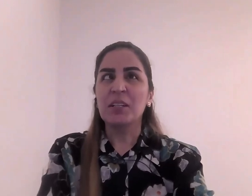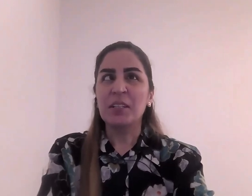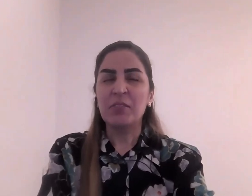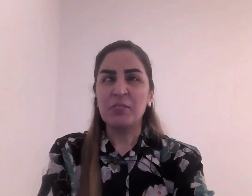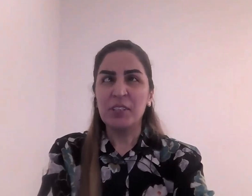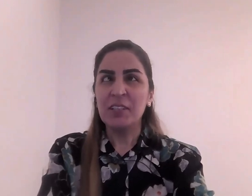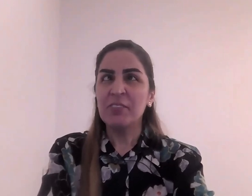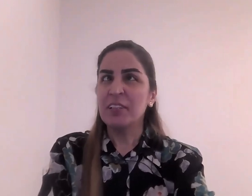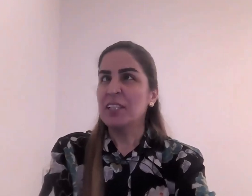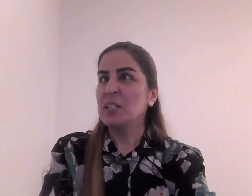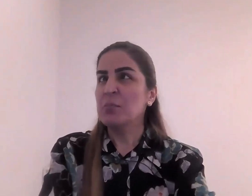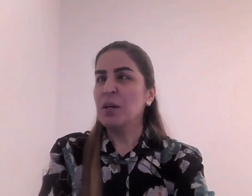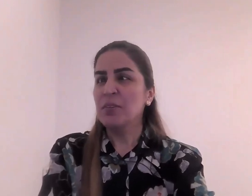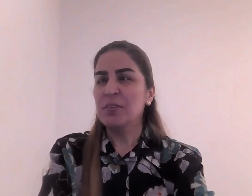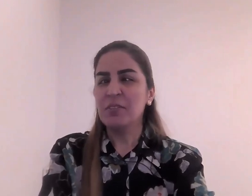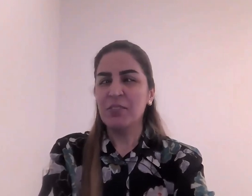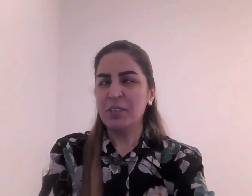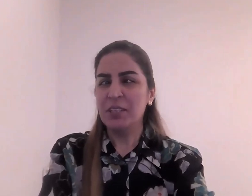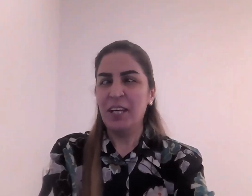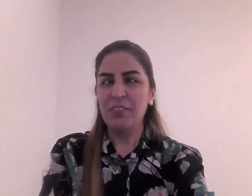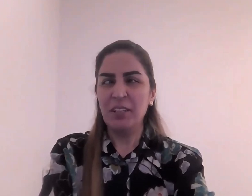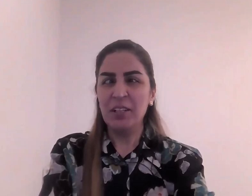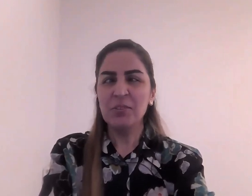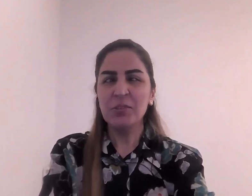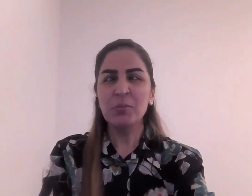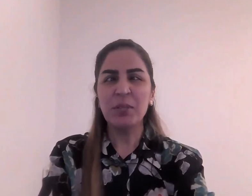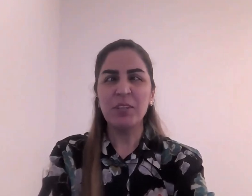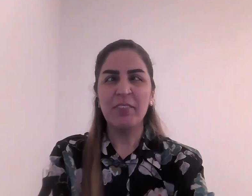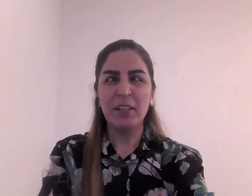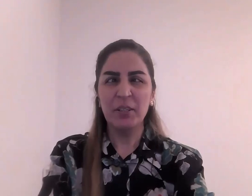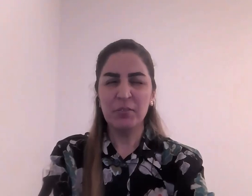positive that we have a lot do, but we have a lot of tools that we need for that, including